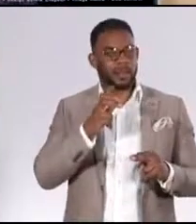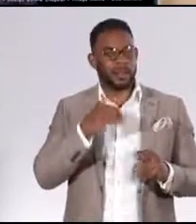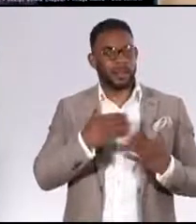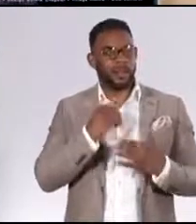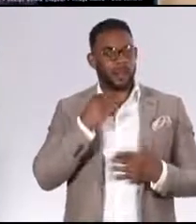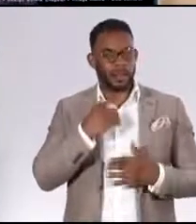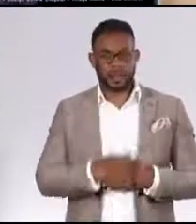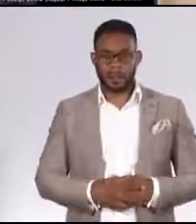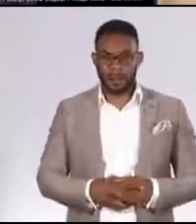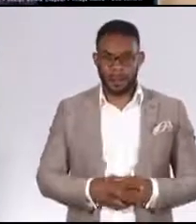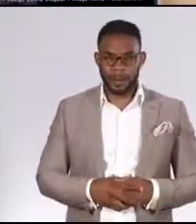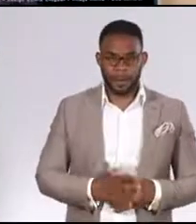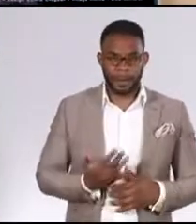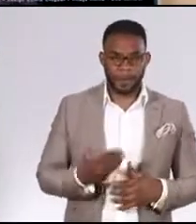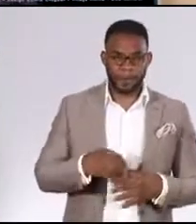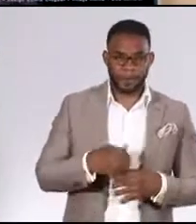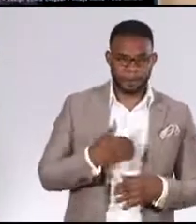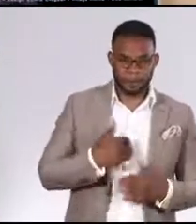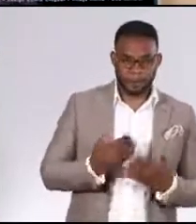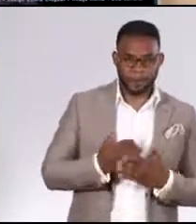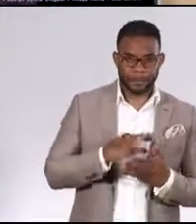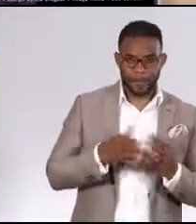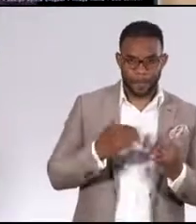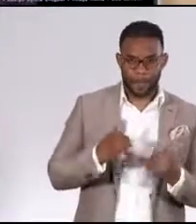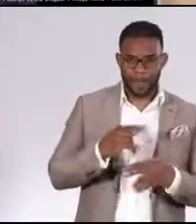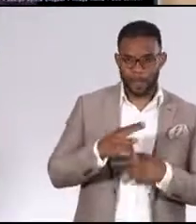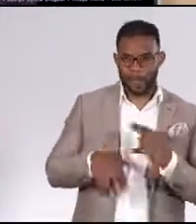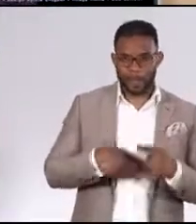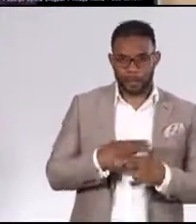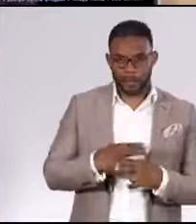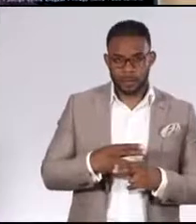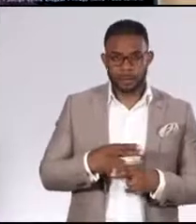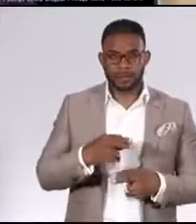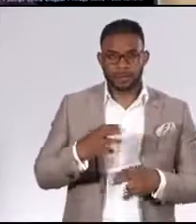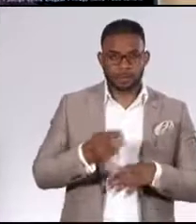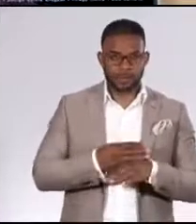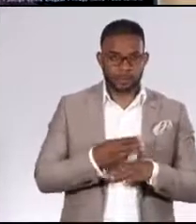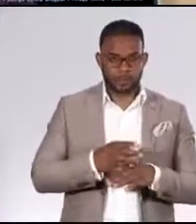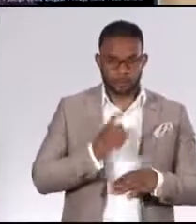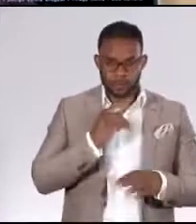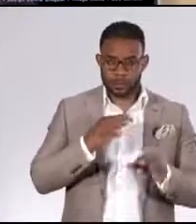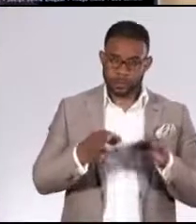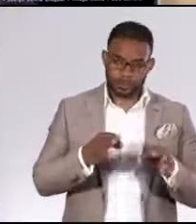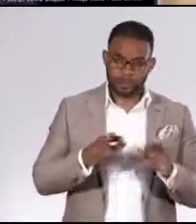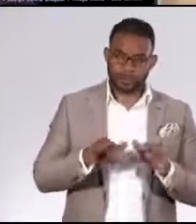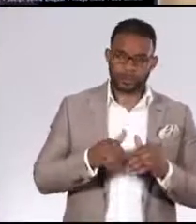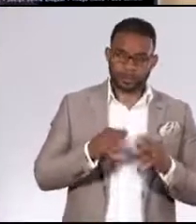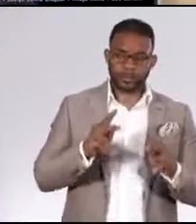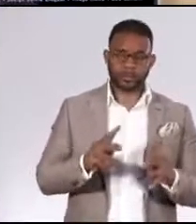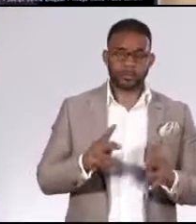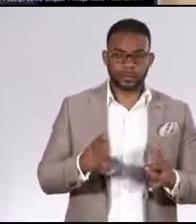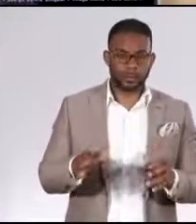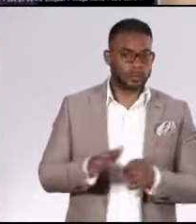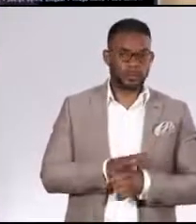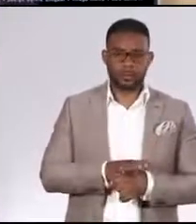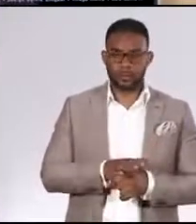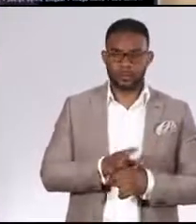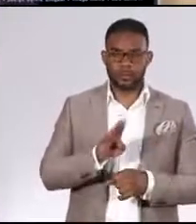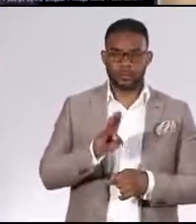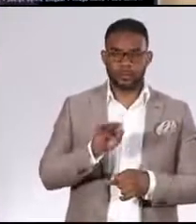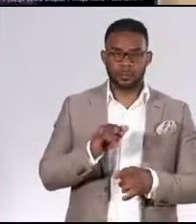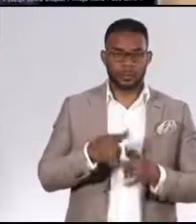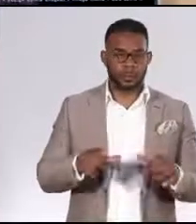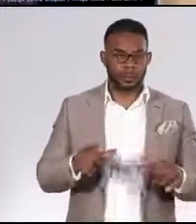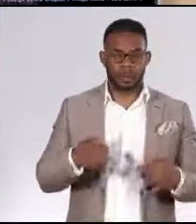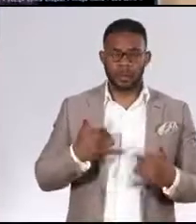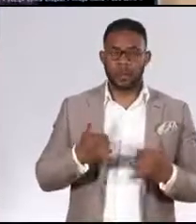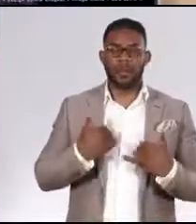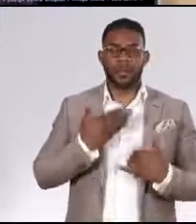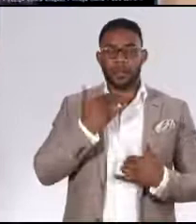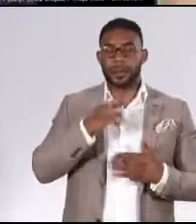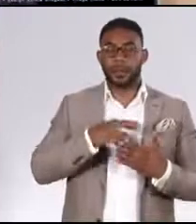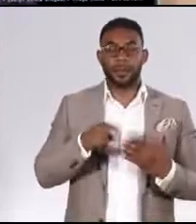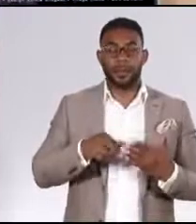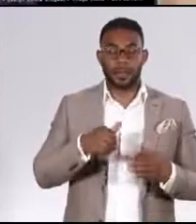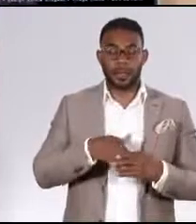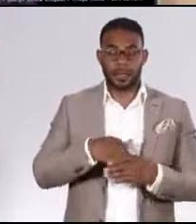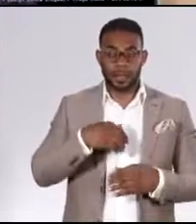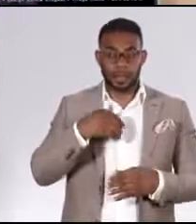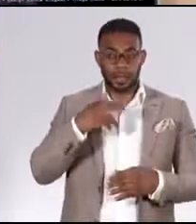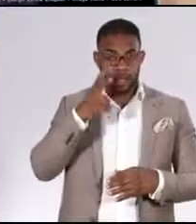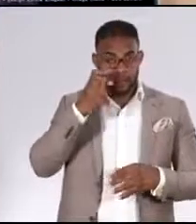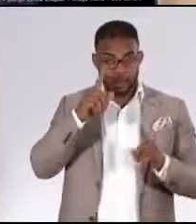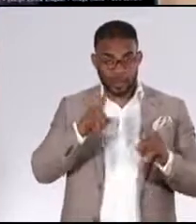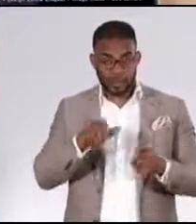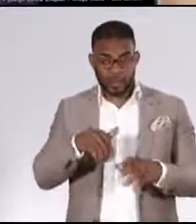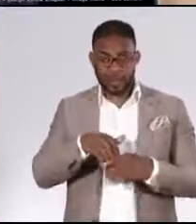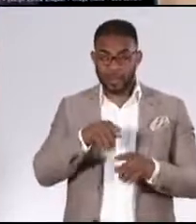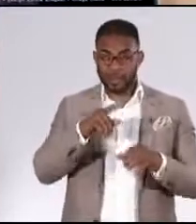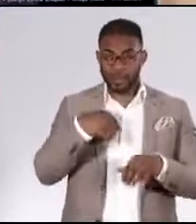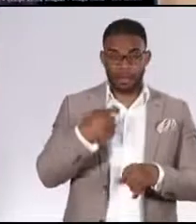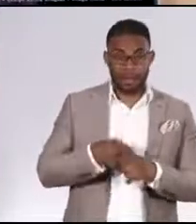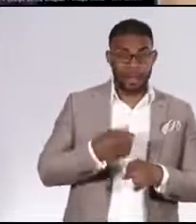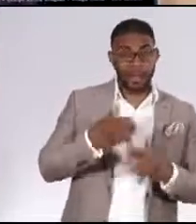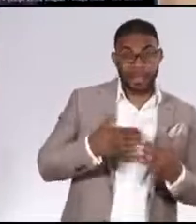and Part of a new story now in the university of miami that plain hot person completely violin well can still have better results in the hearing test in spanish, even if it's spanish.